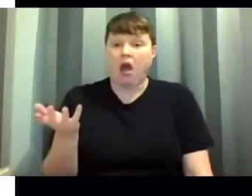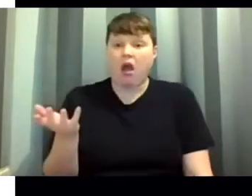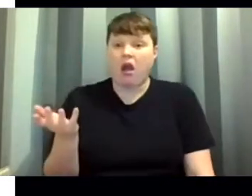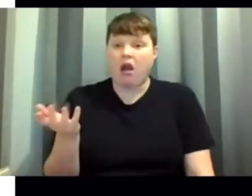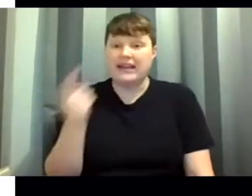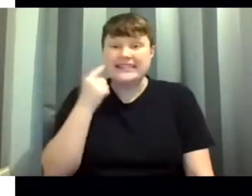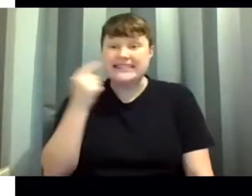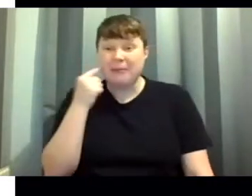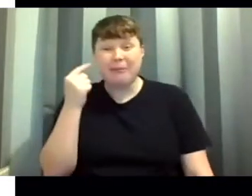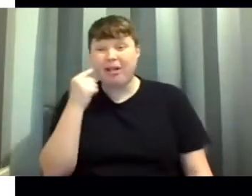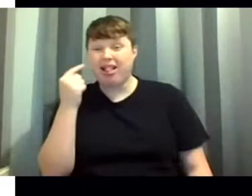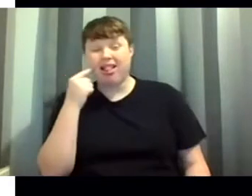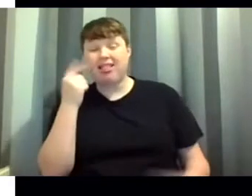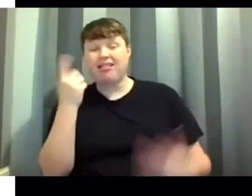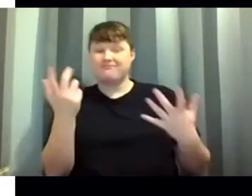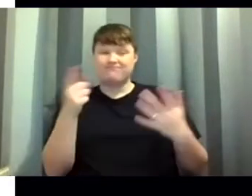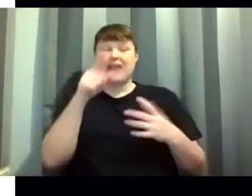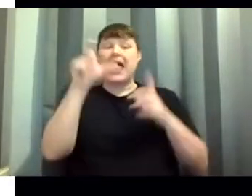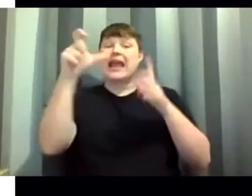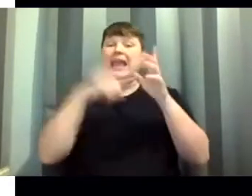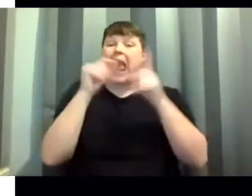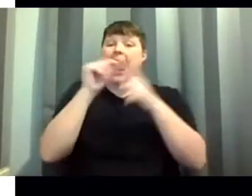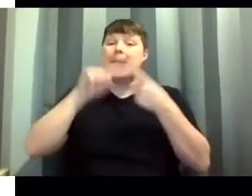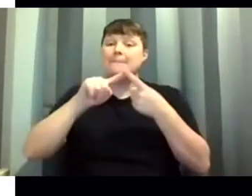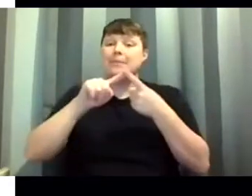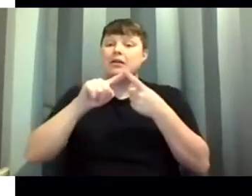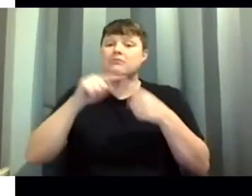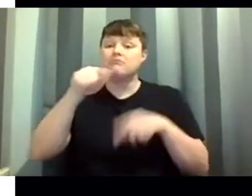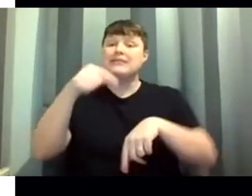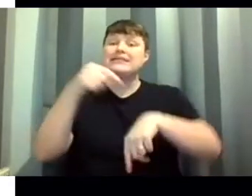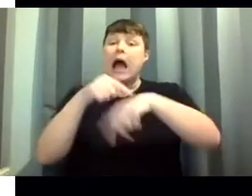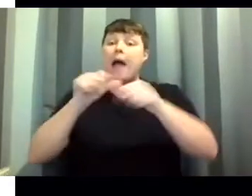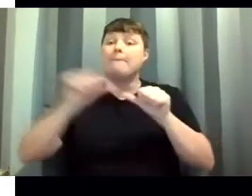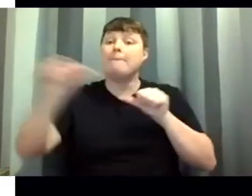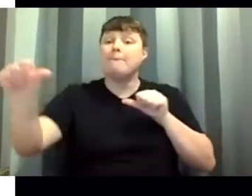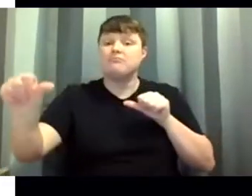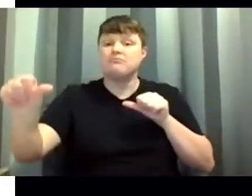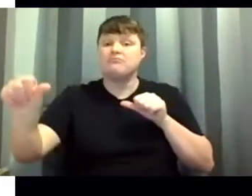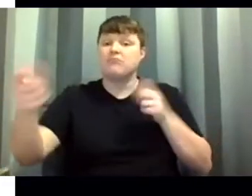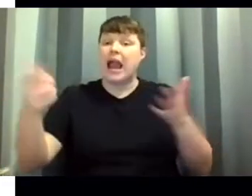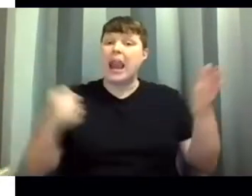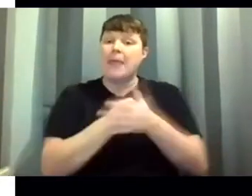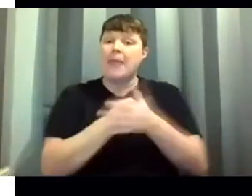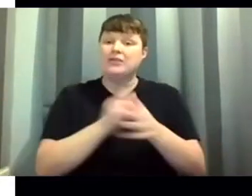this CAPE timescale and limit it so it doesn't go too fast. Really simple.